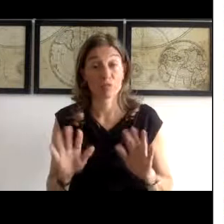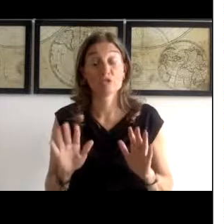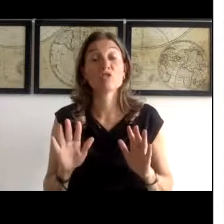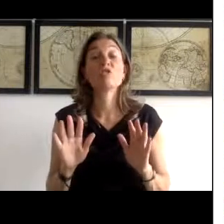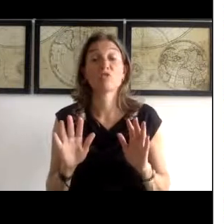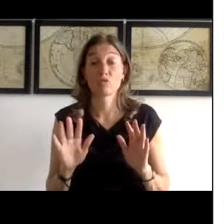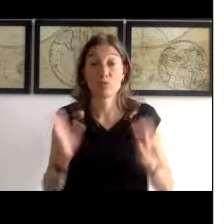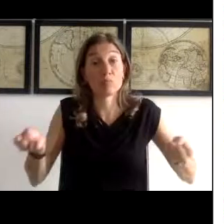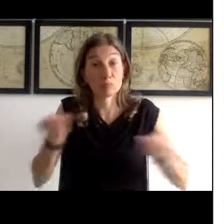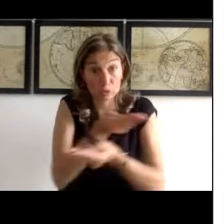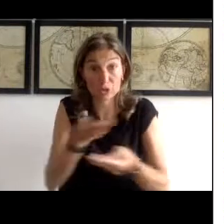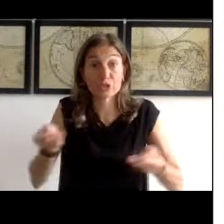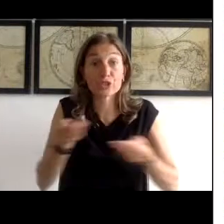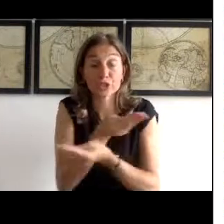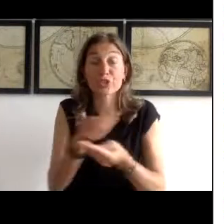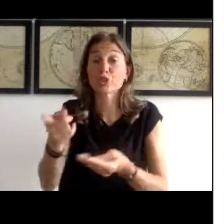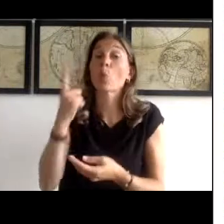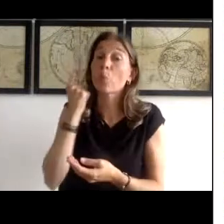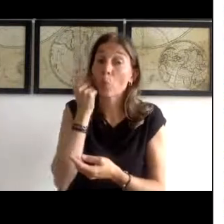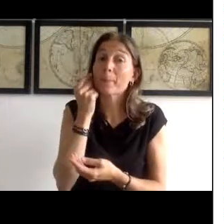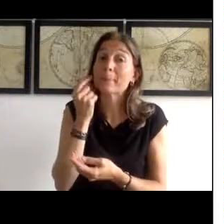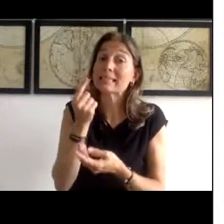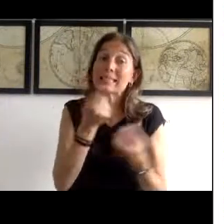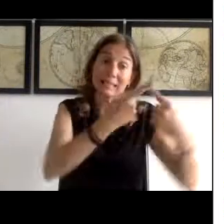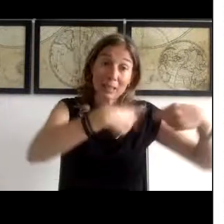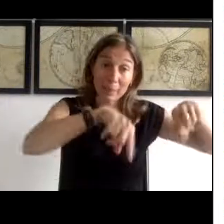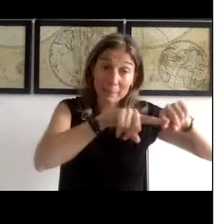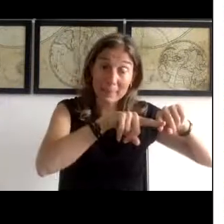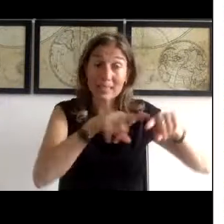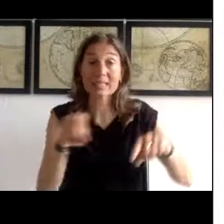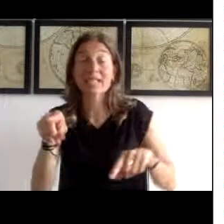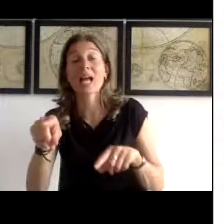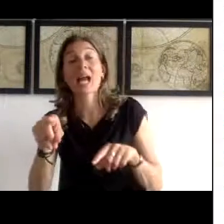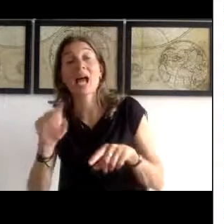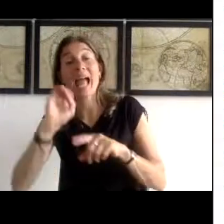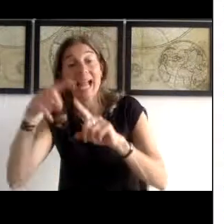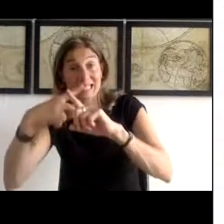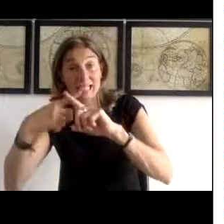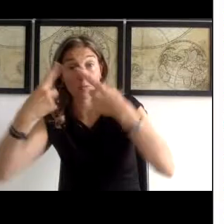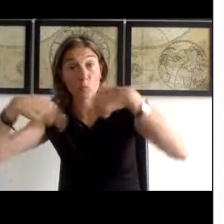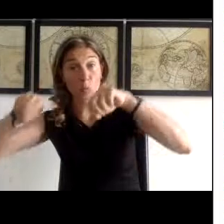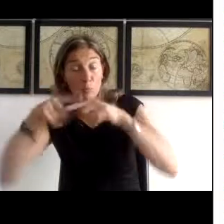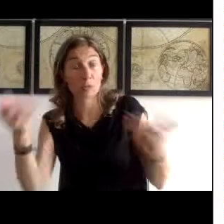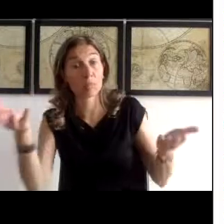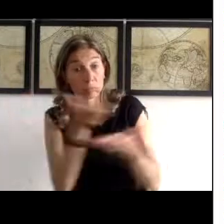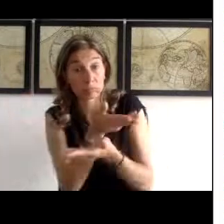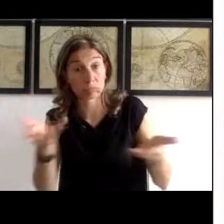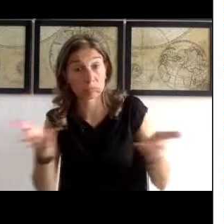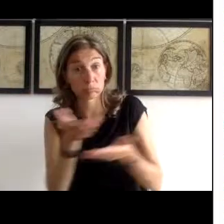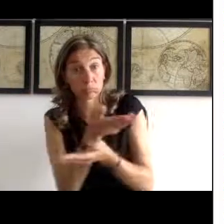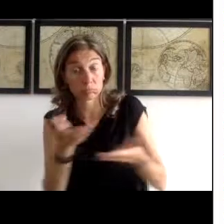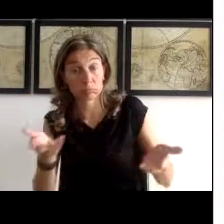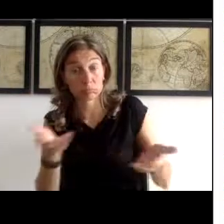And the staff attending the service was enable and instructed for the exercise of these activities.